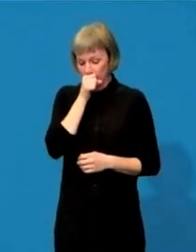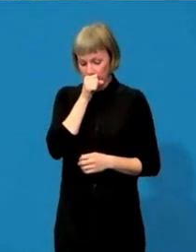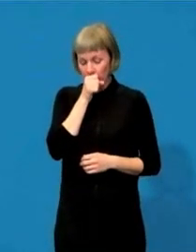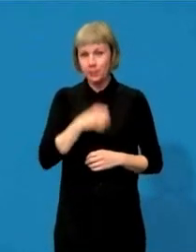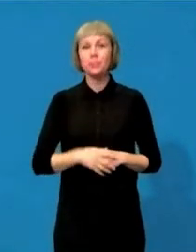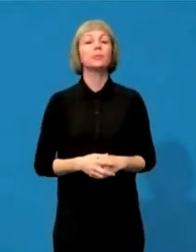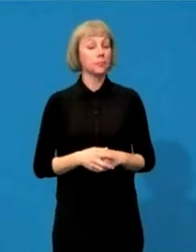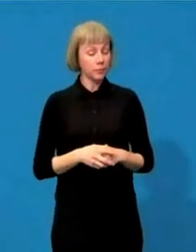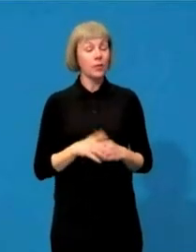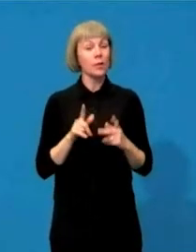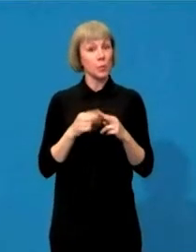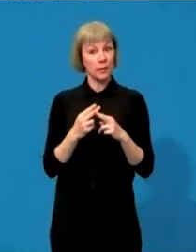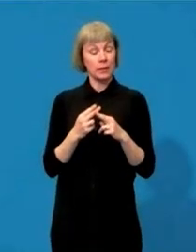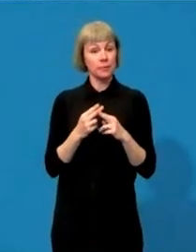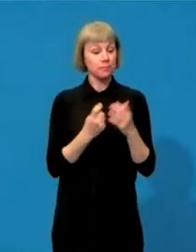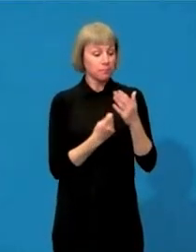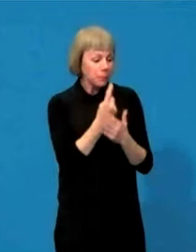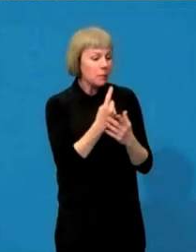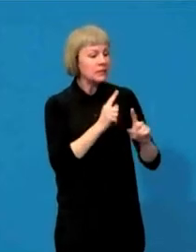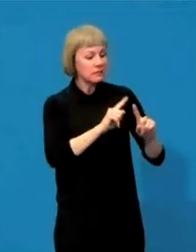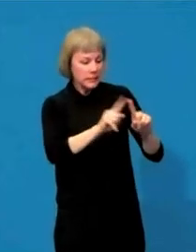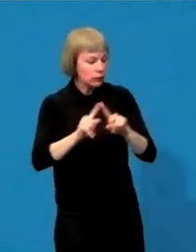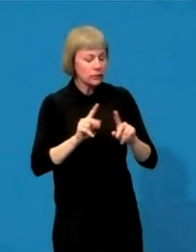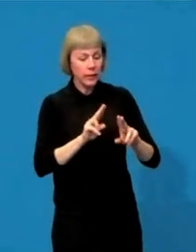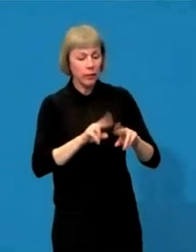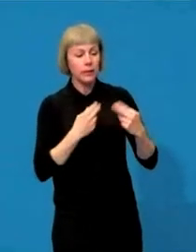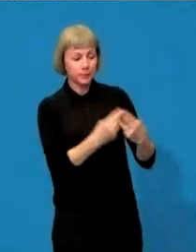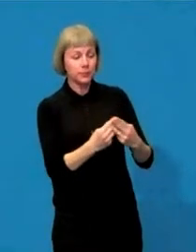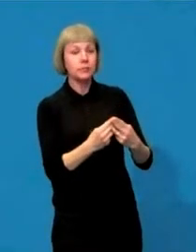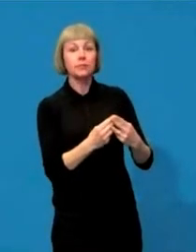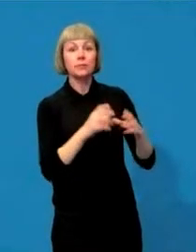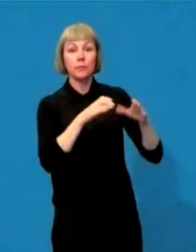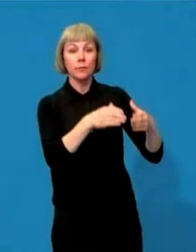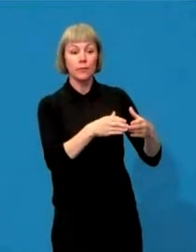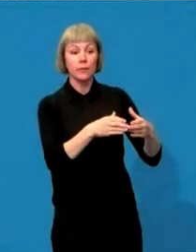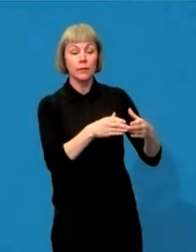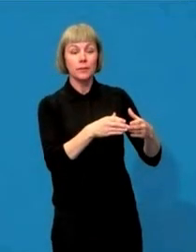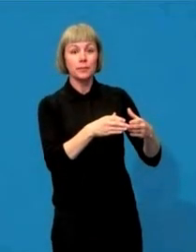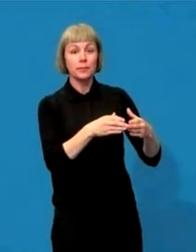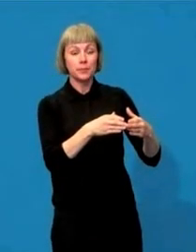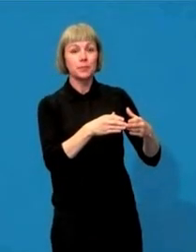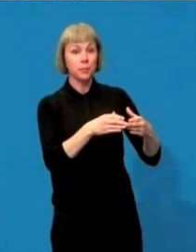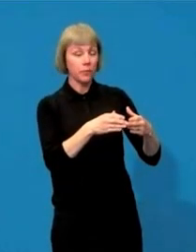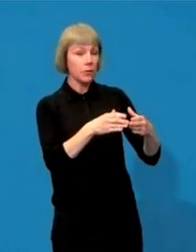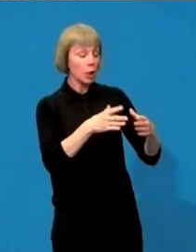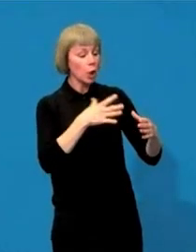happening in for our five different groups or situations, there needs to be the infrastructure behind that to support it.